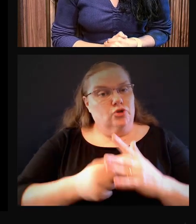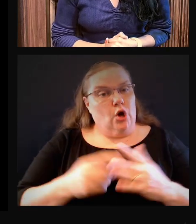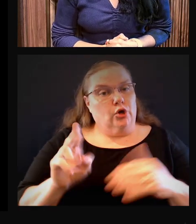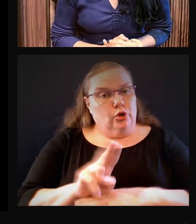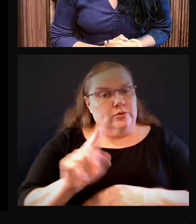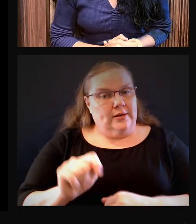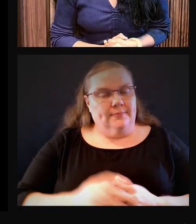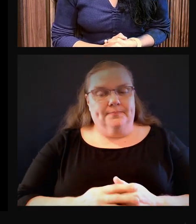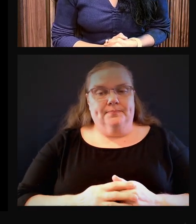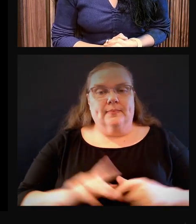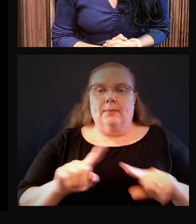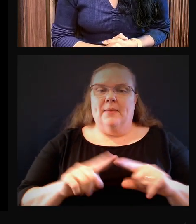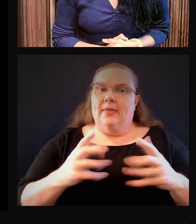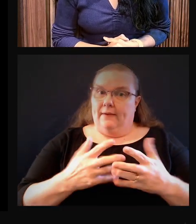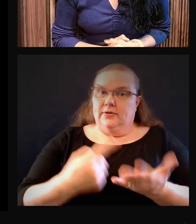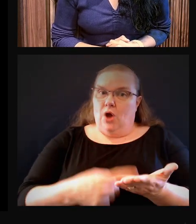Now allow me to walk you through a quick demo.